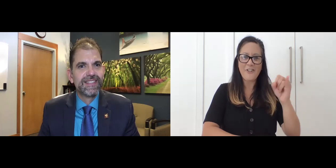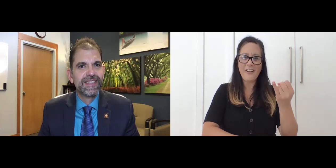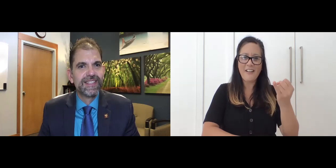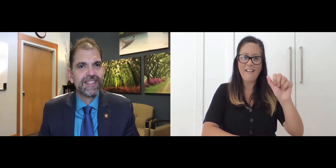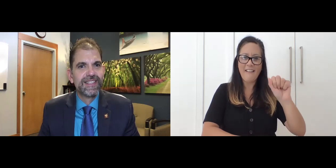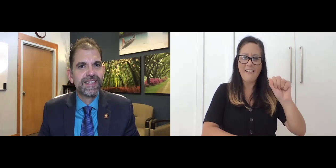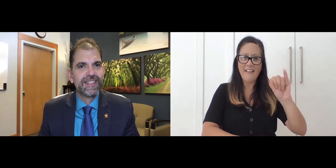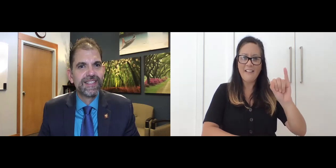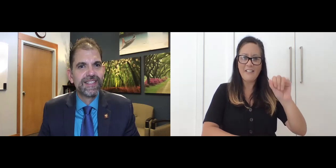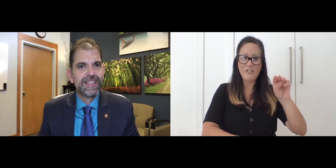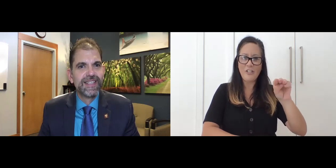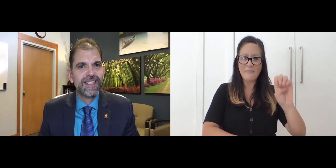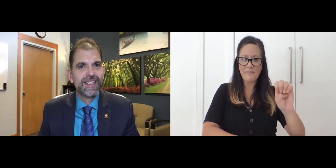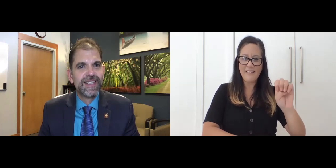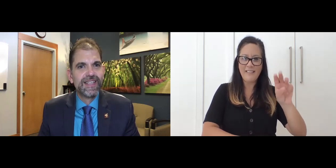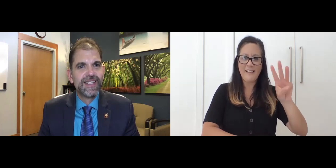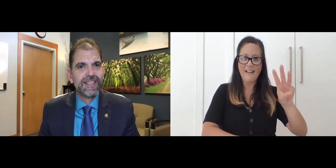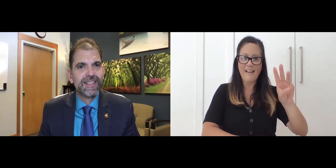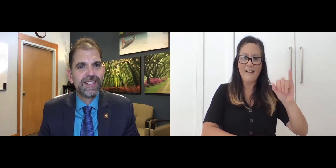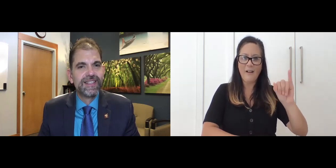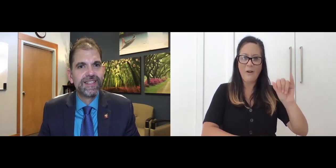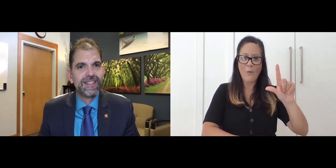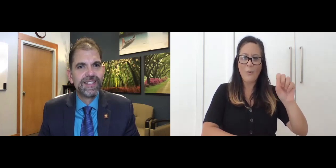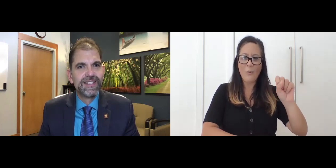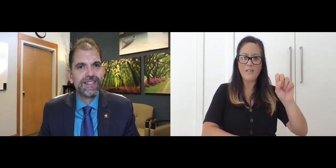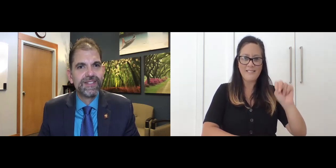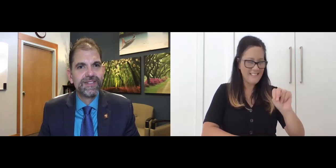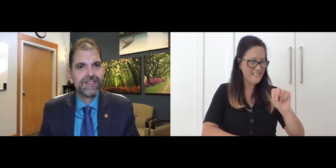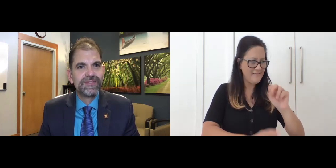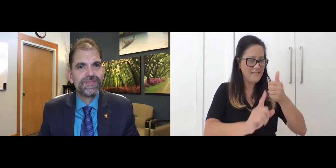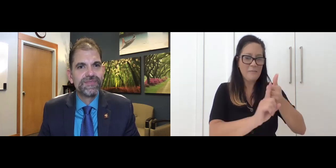is Dr. Jaime Wilson.